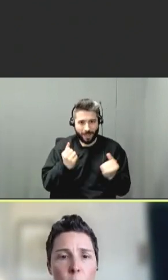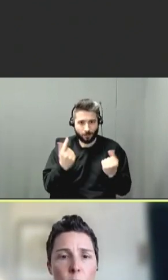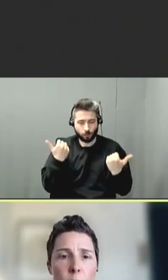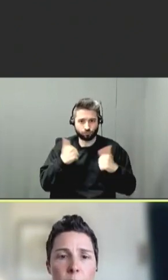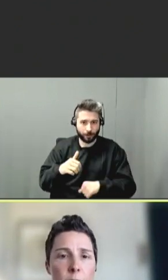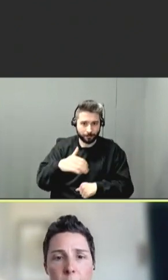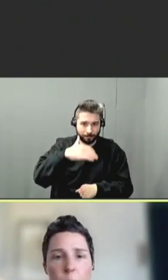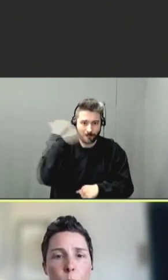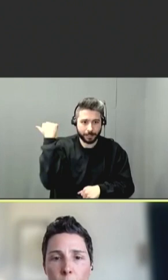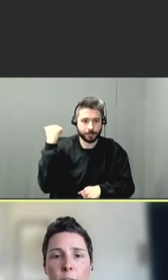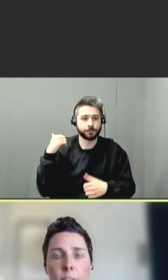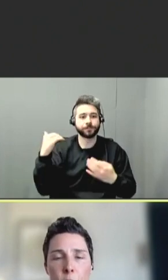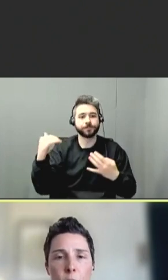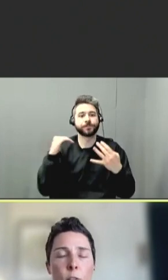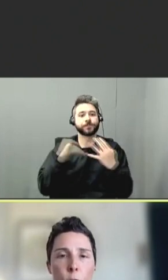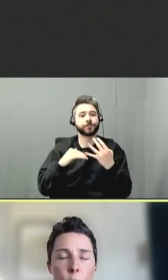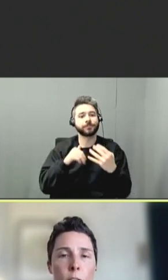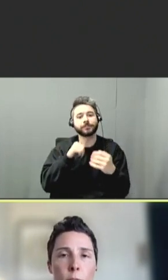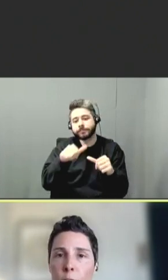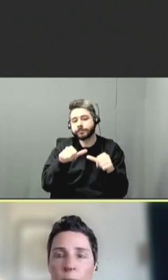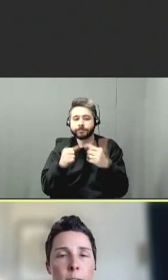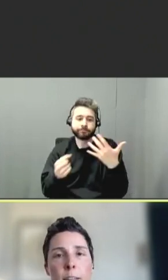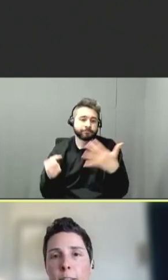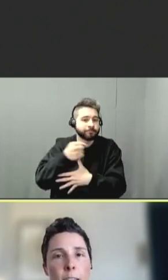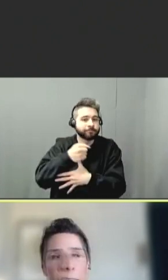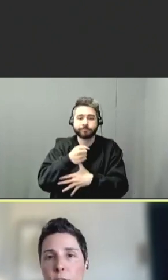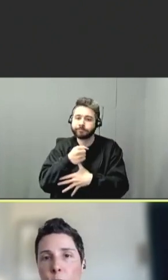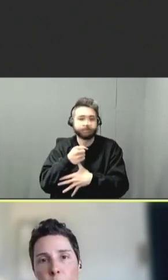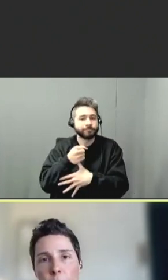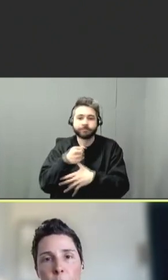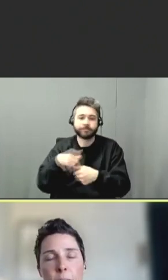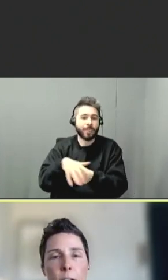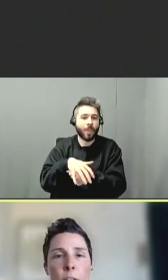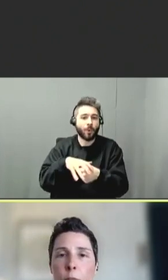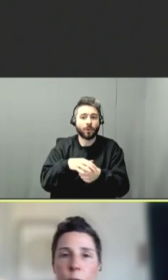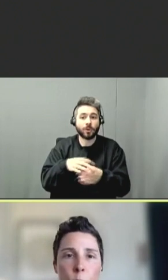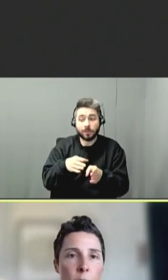then there was inconsistent prioritization at the local level. Next door, in another county, folx